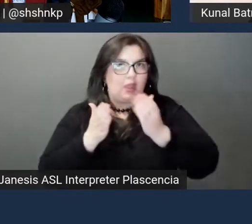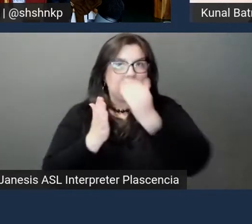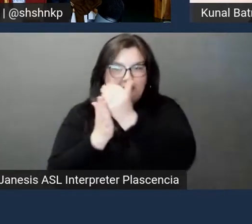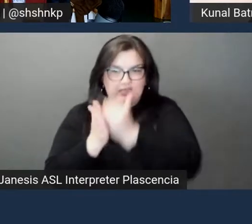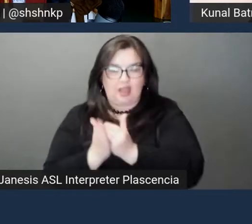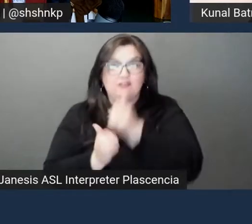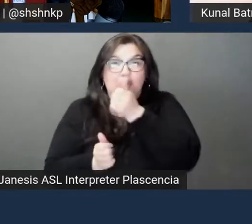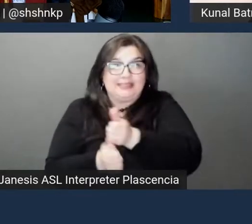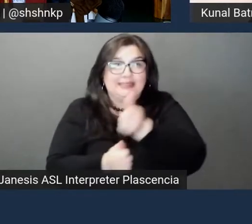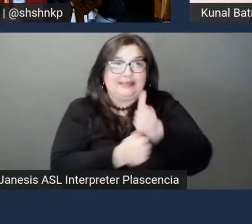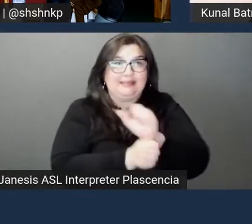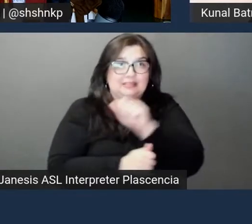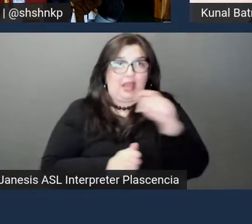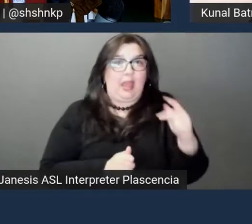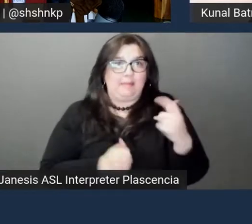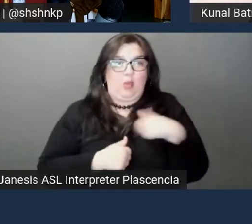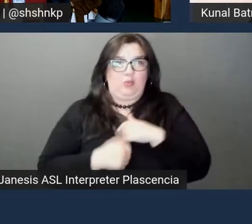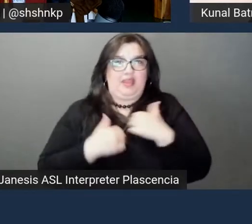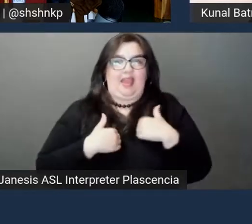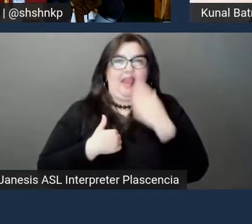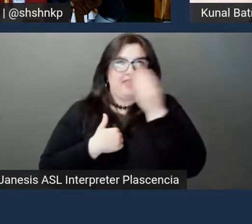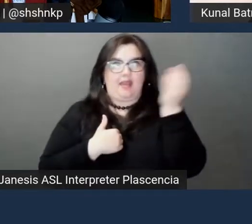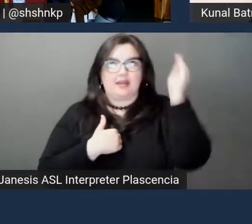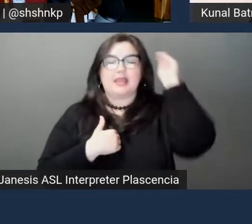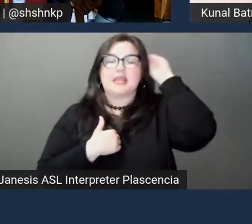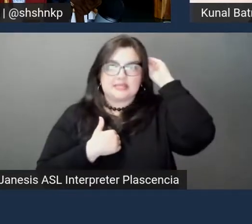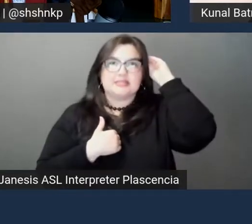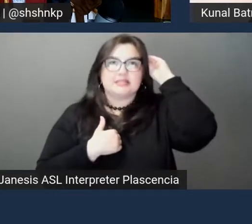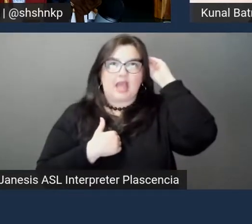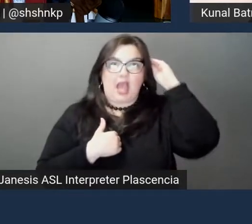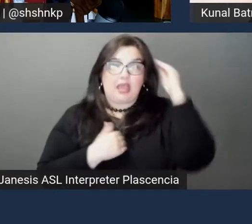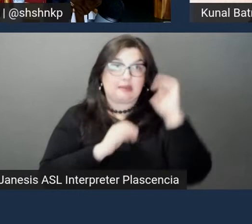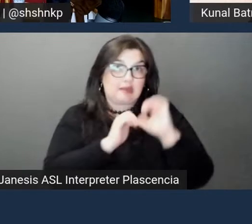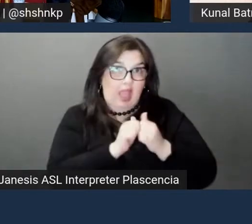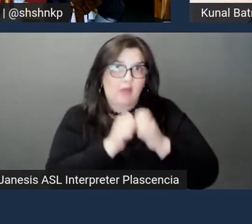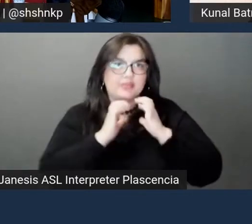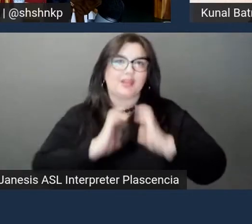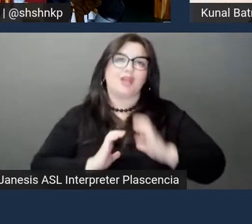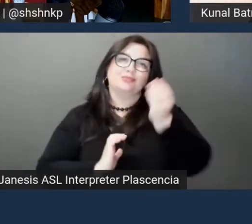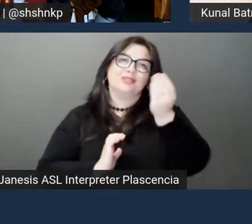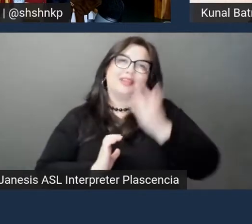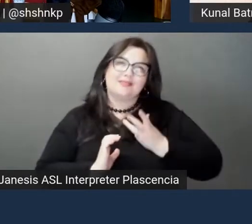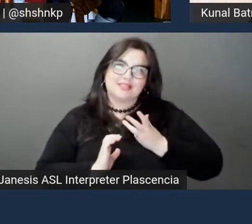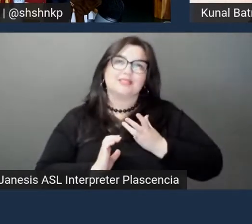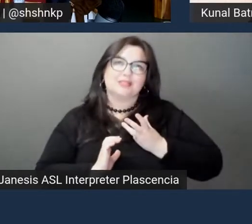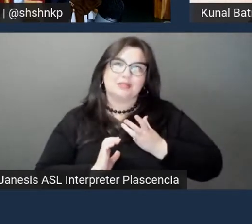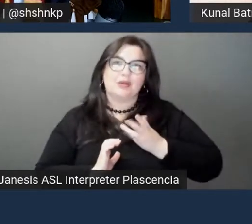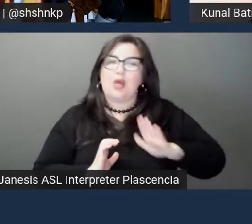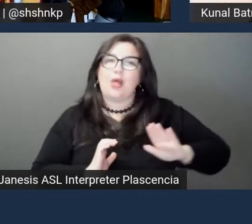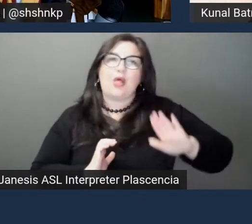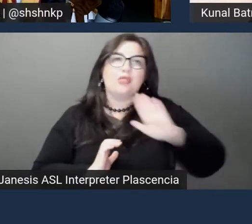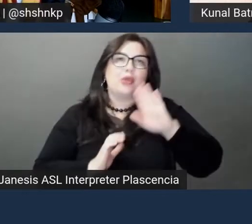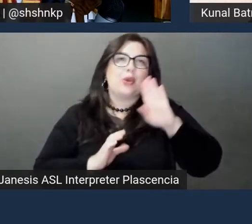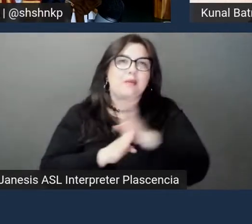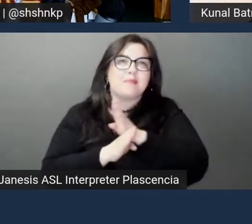we have that insight, given to us by the customer as well, of what their business and tactical goals are.